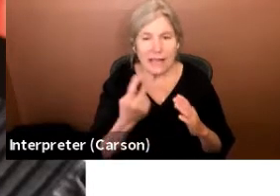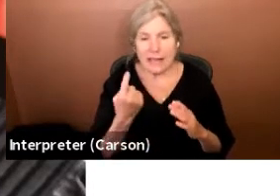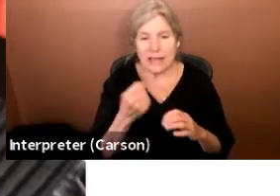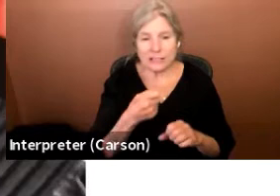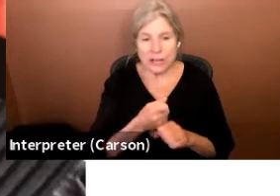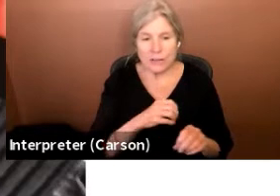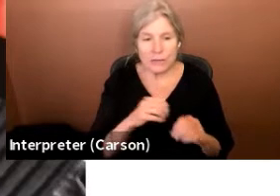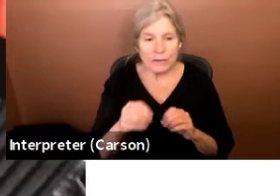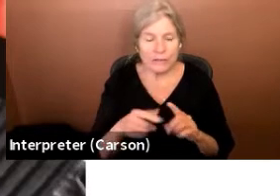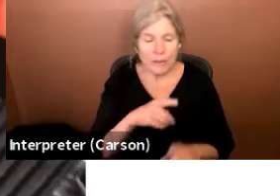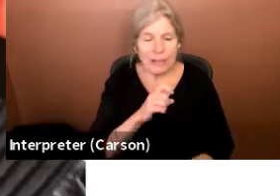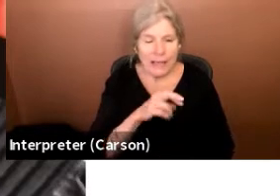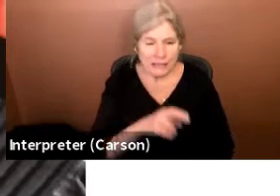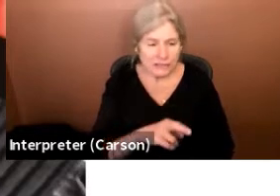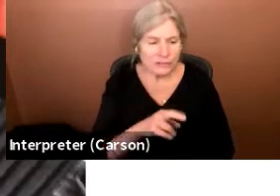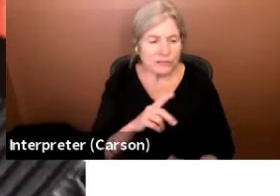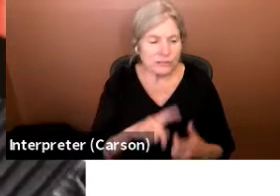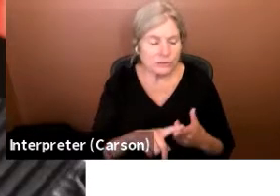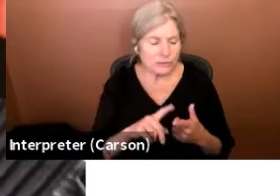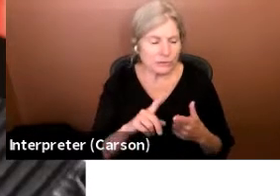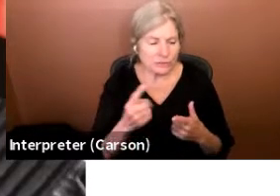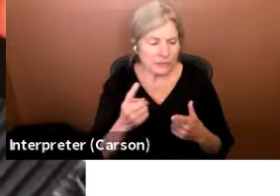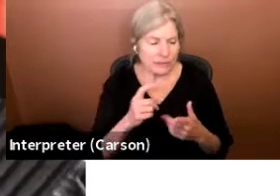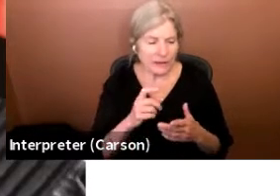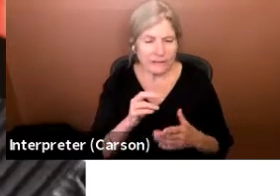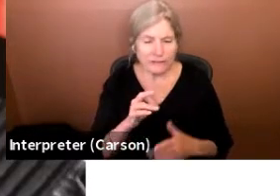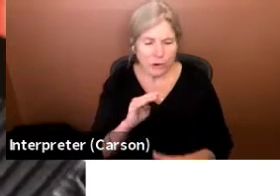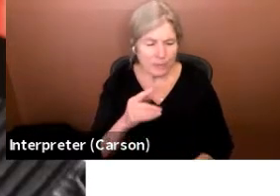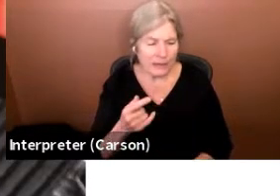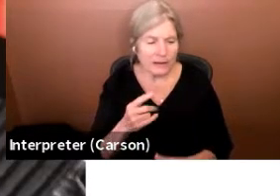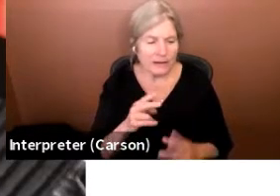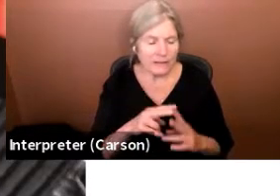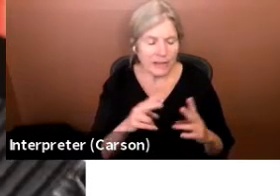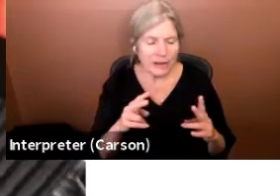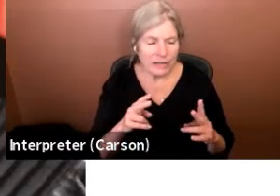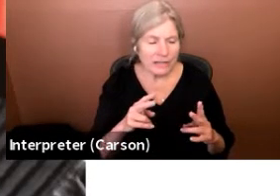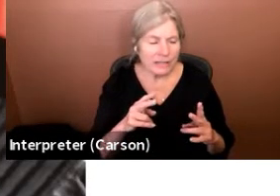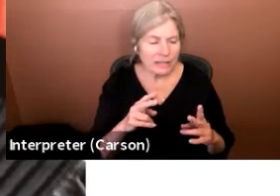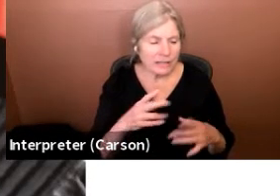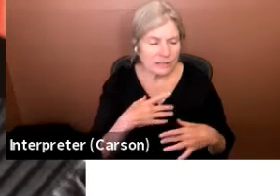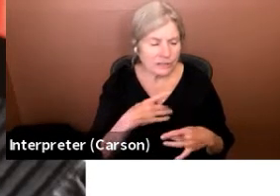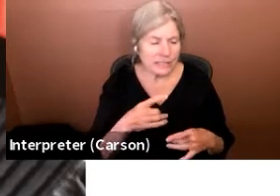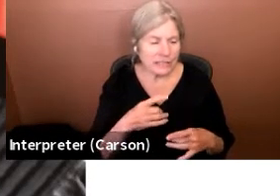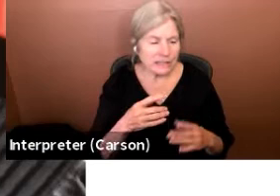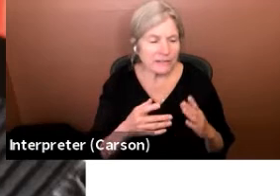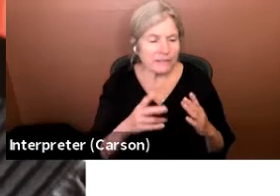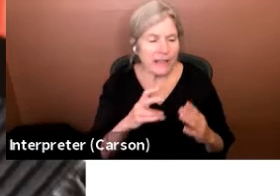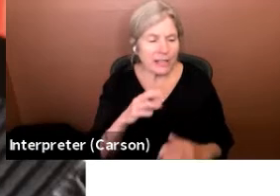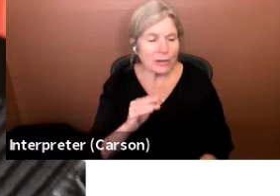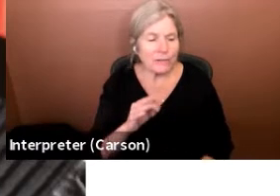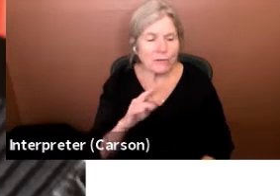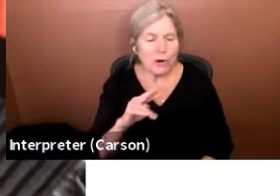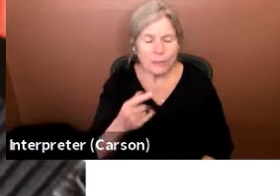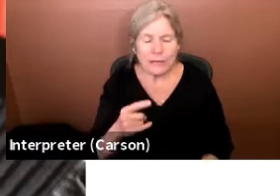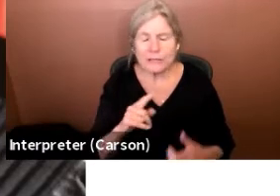cutting to vacuum forming which is a very interesting technology to provide tactile formations by